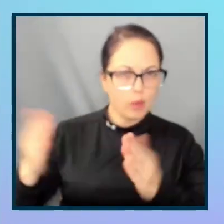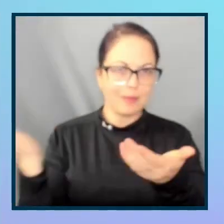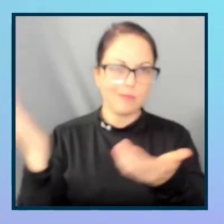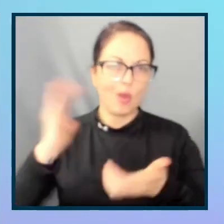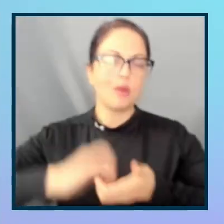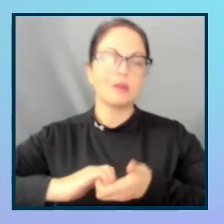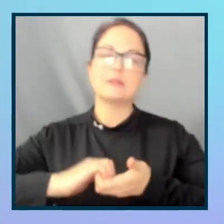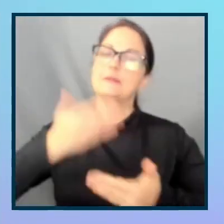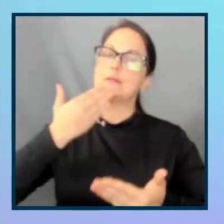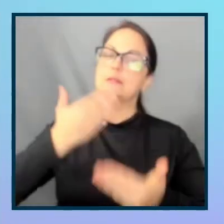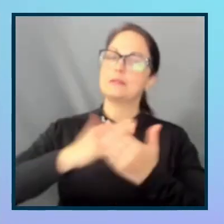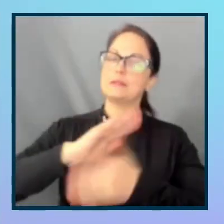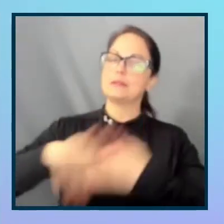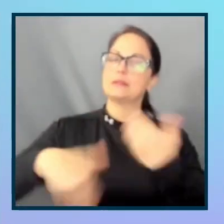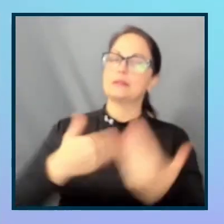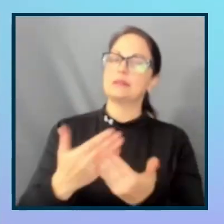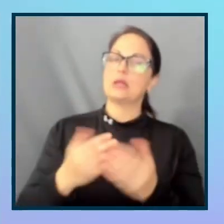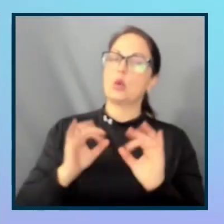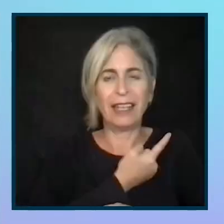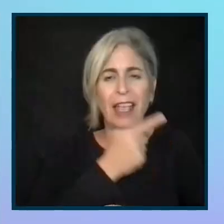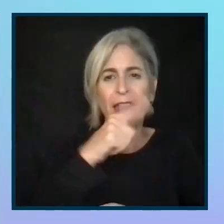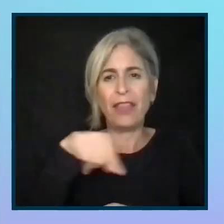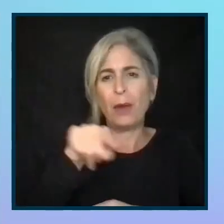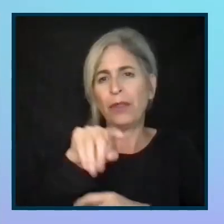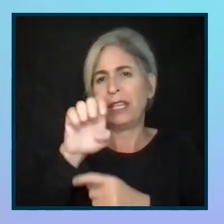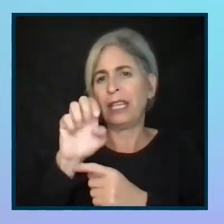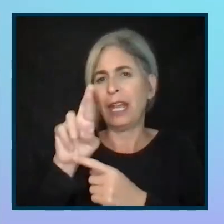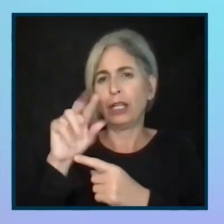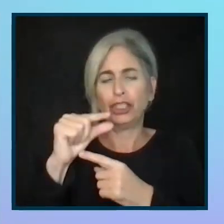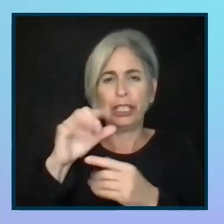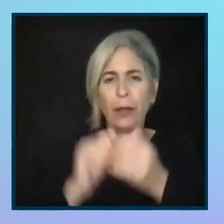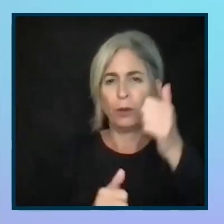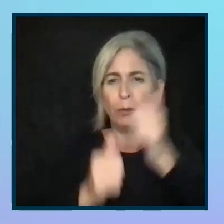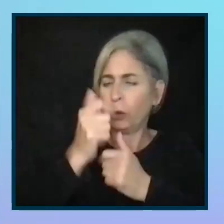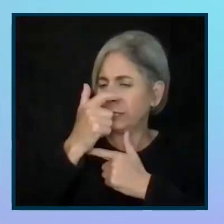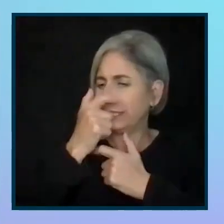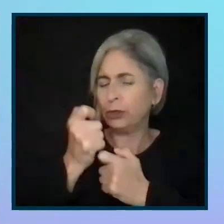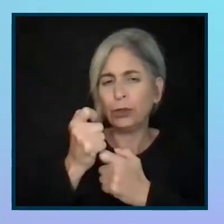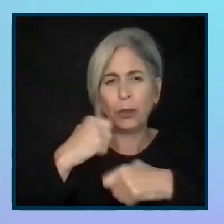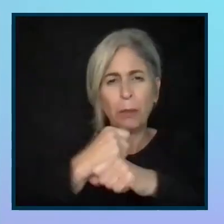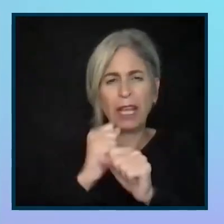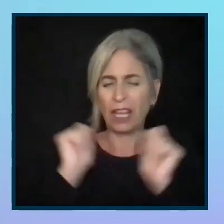They were the ERG that was the most interested in making all of their--